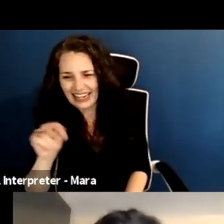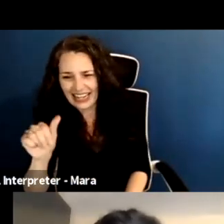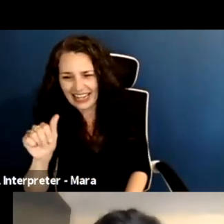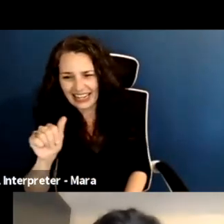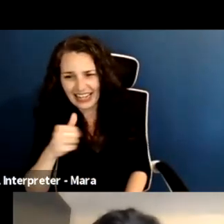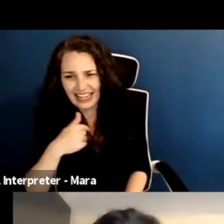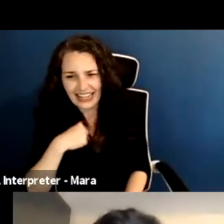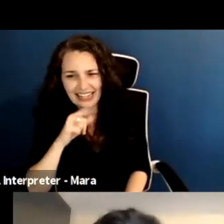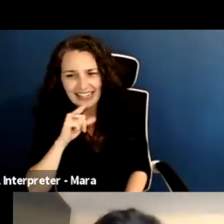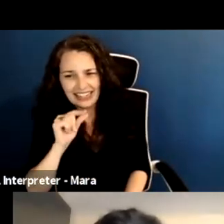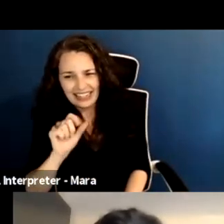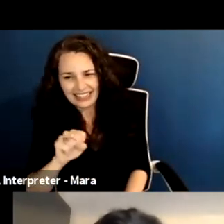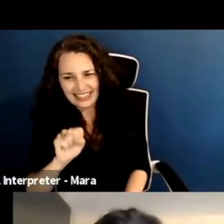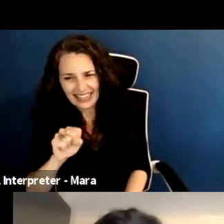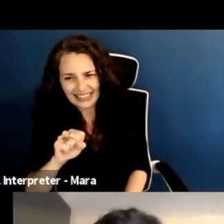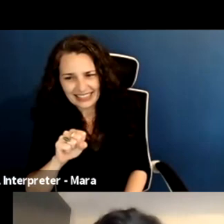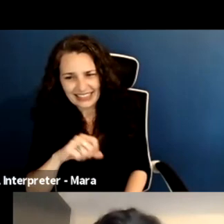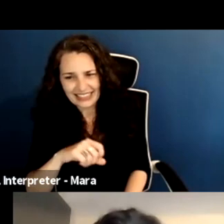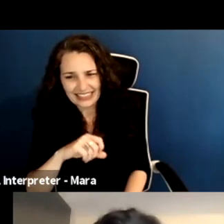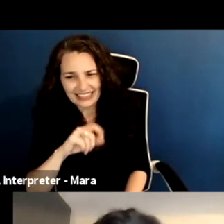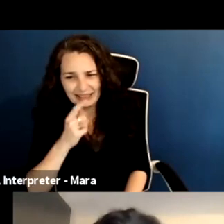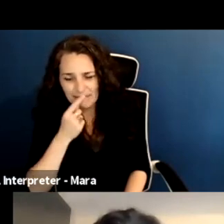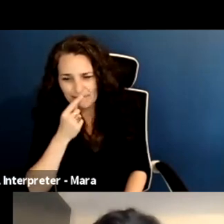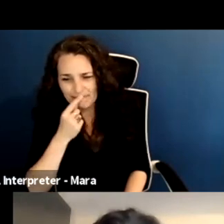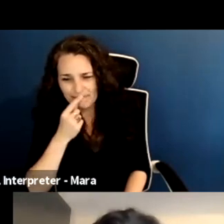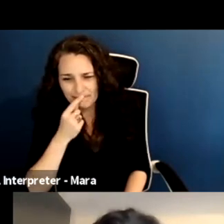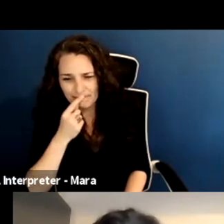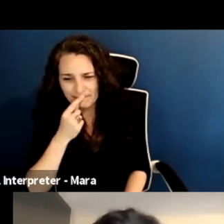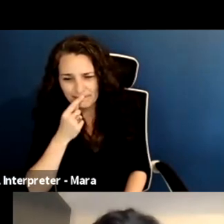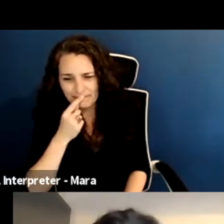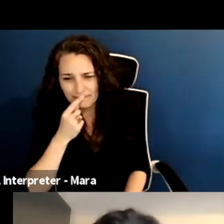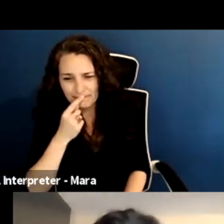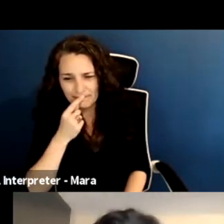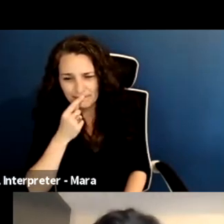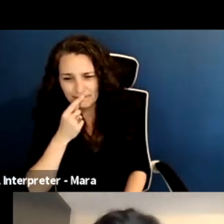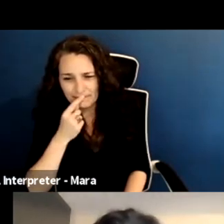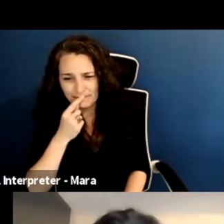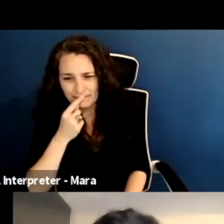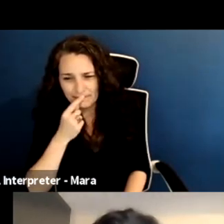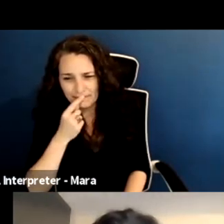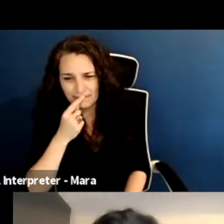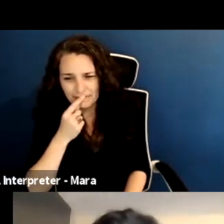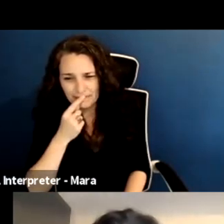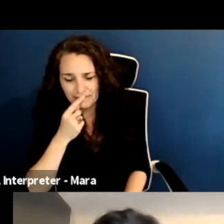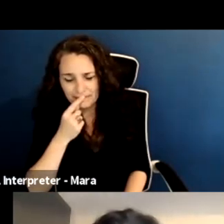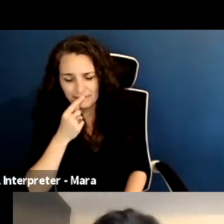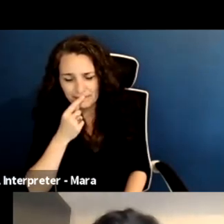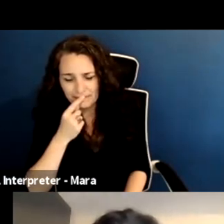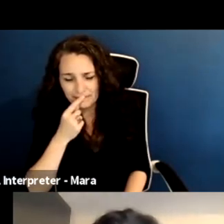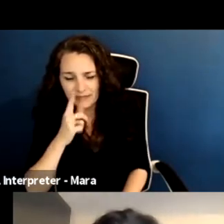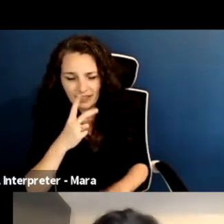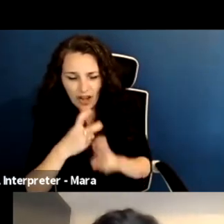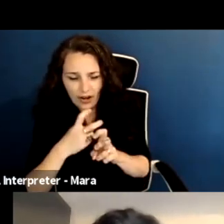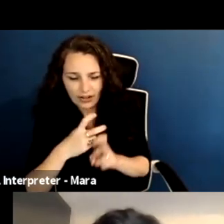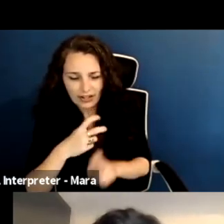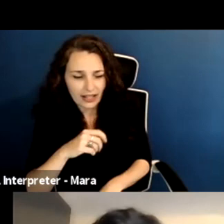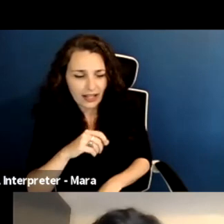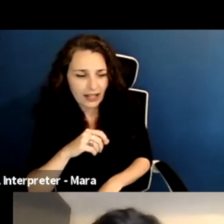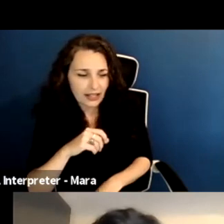Yeah, it's definitely really hard when you're talking to these people in these communities